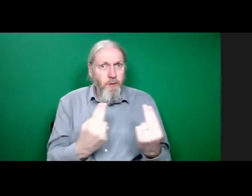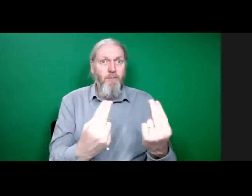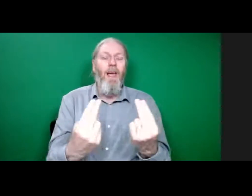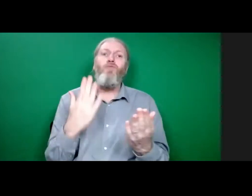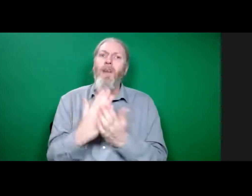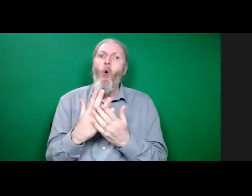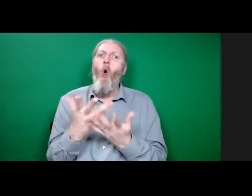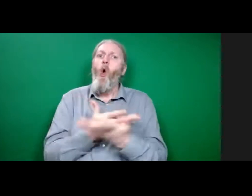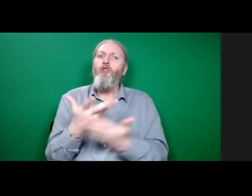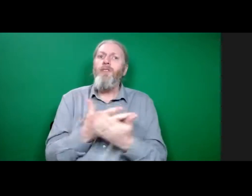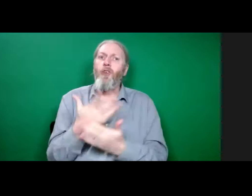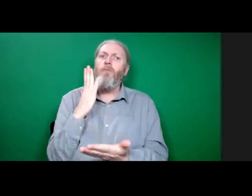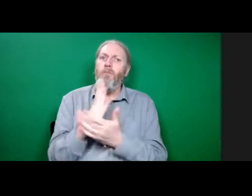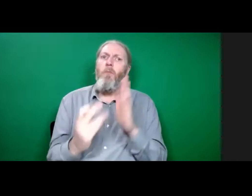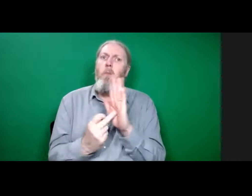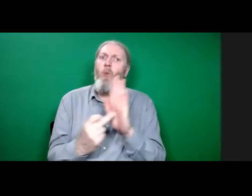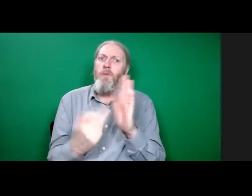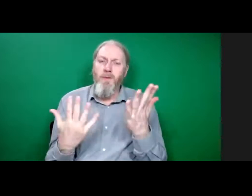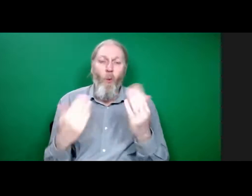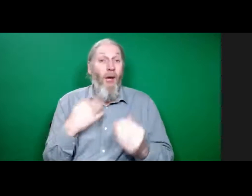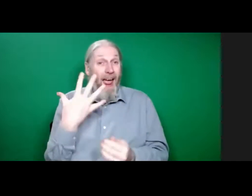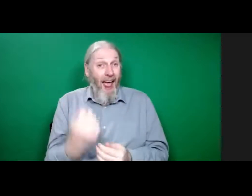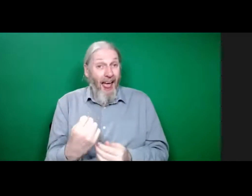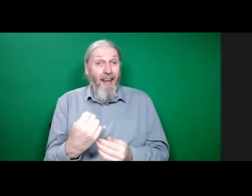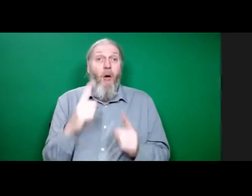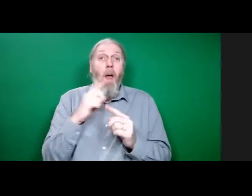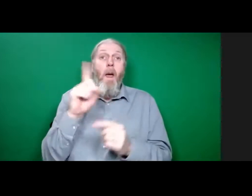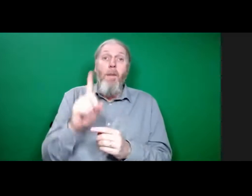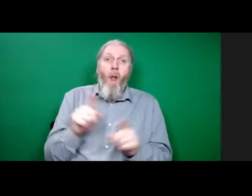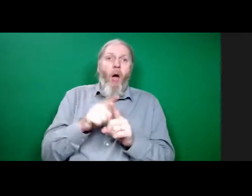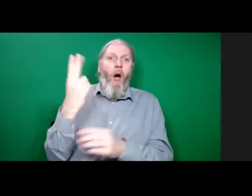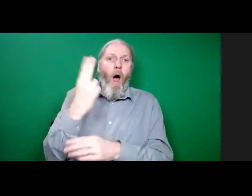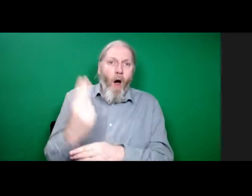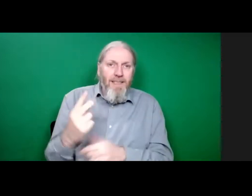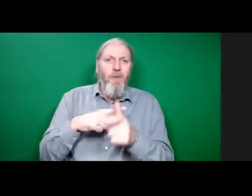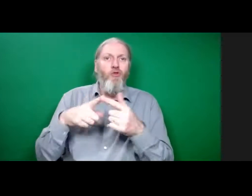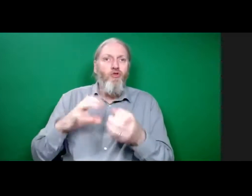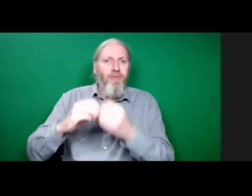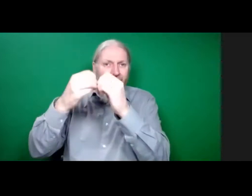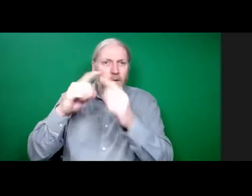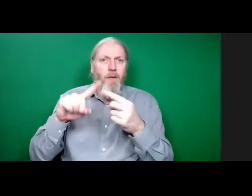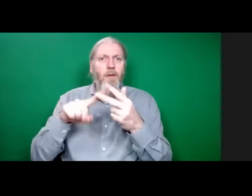important thing was that we made a decision very early on that this wasn't a council strategy but this